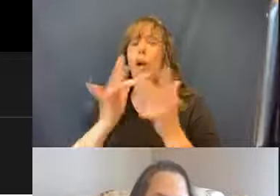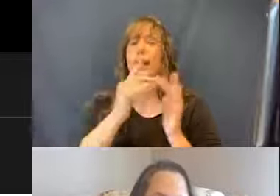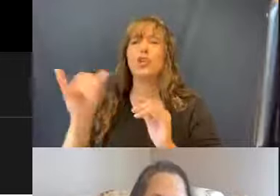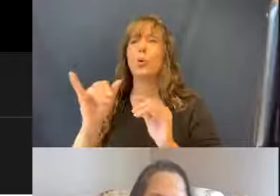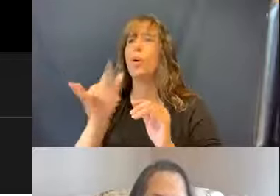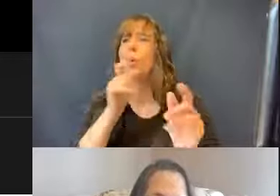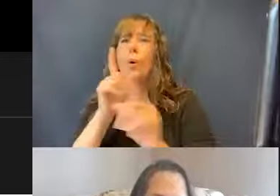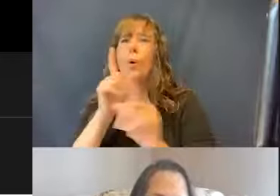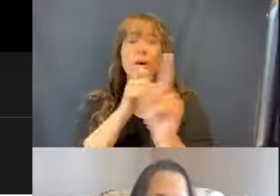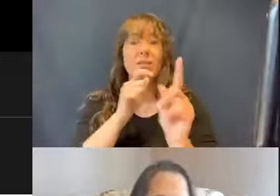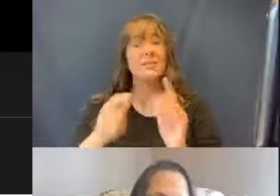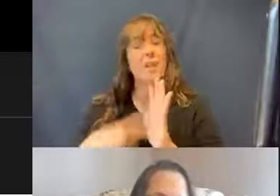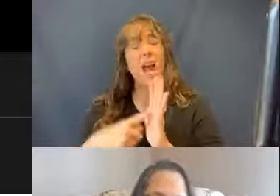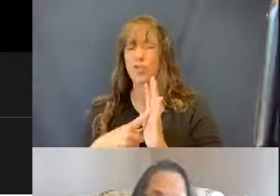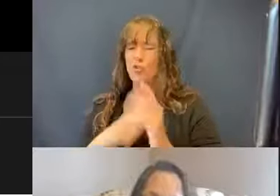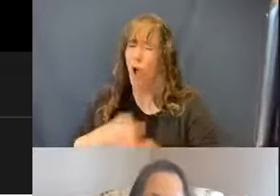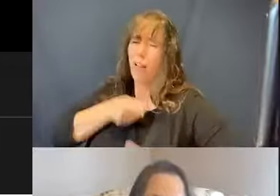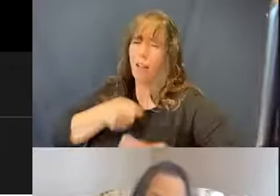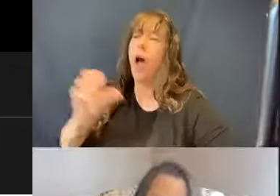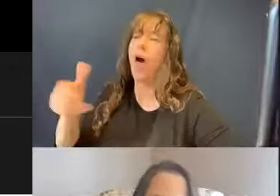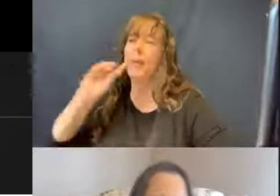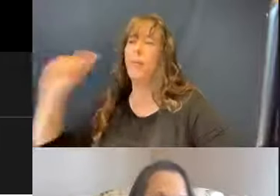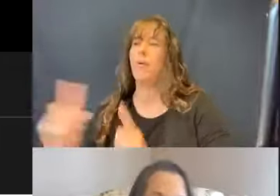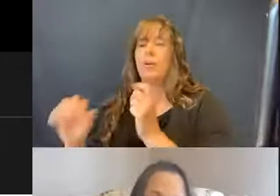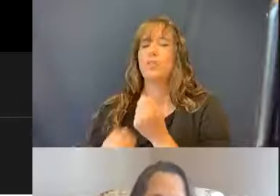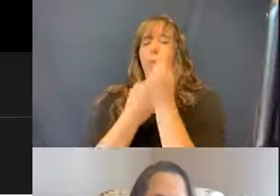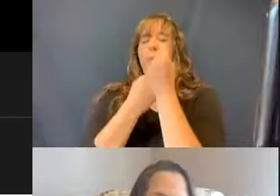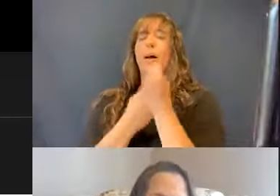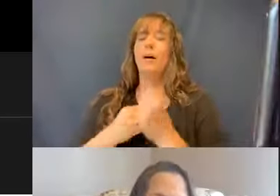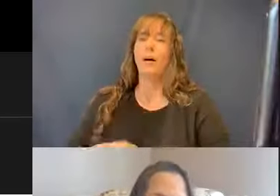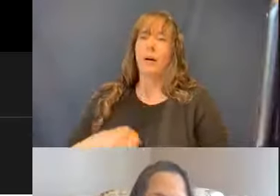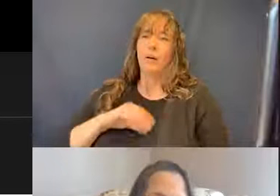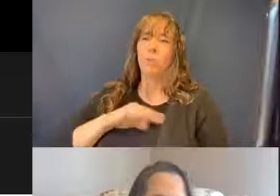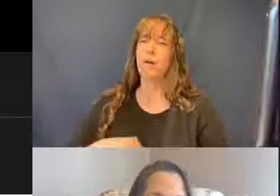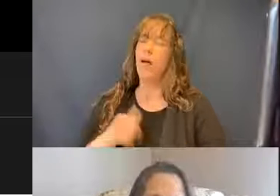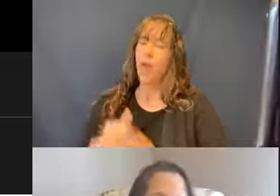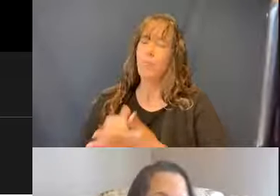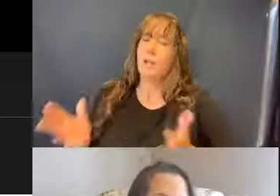It was other people that lifted me up and helped keep me moving forward. And now mentoring,